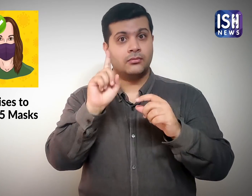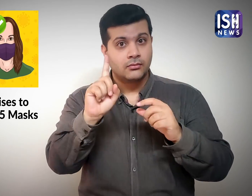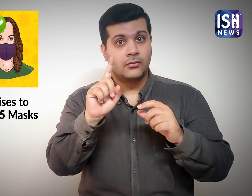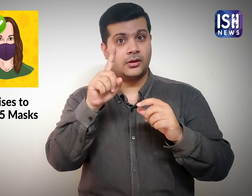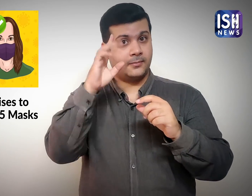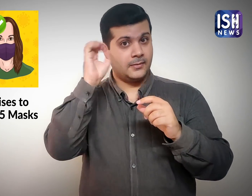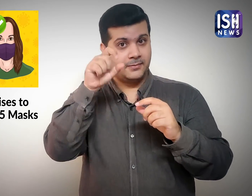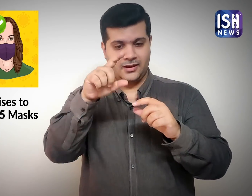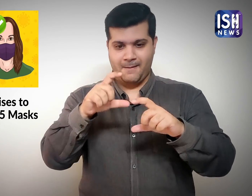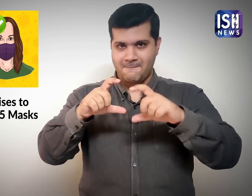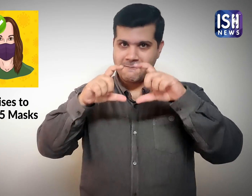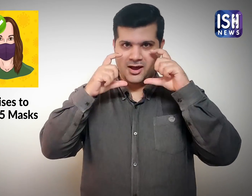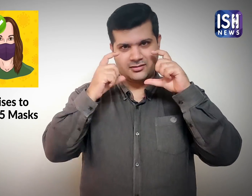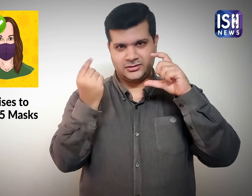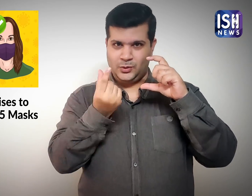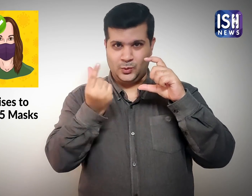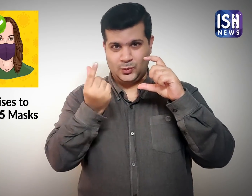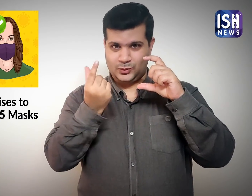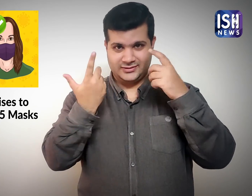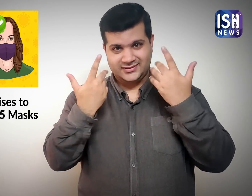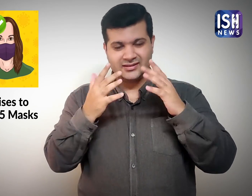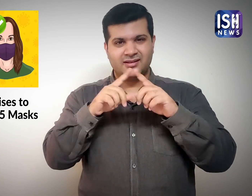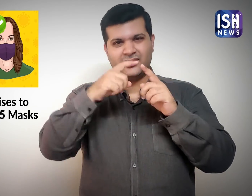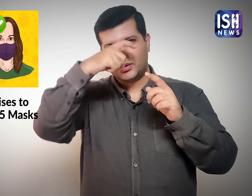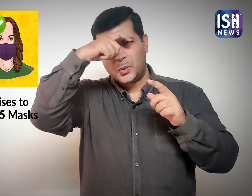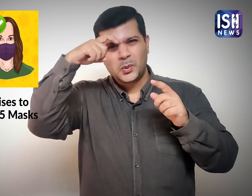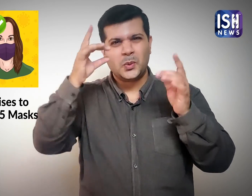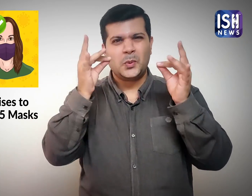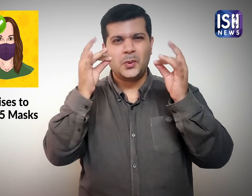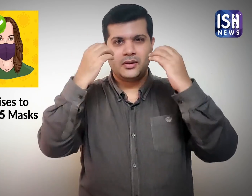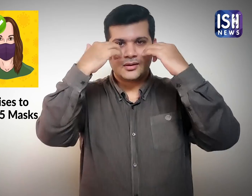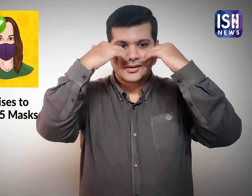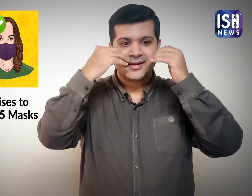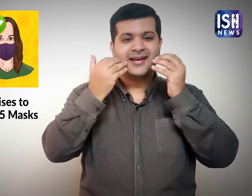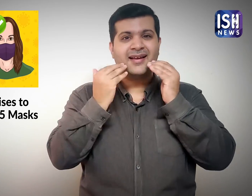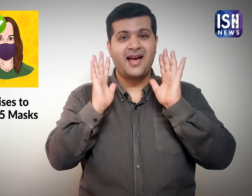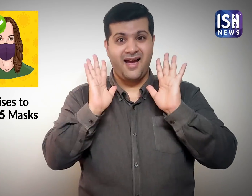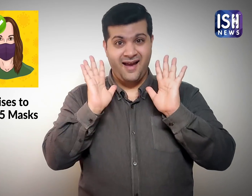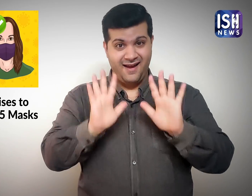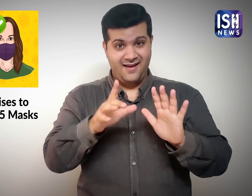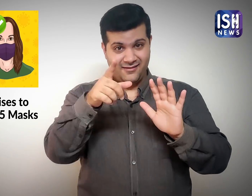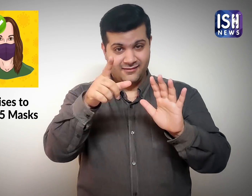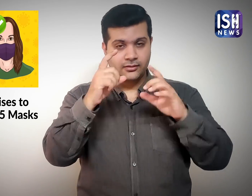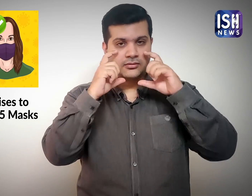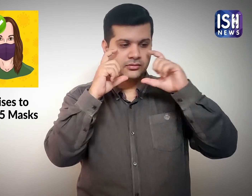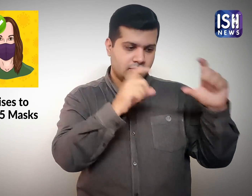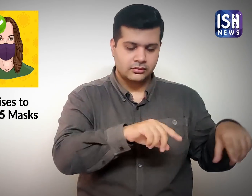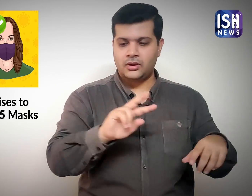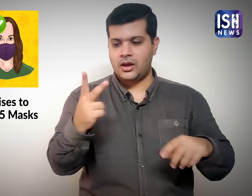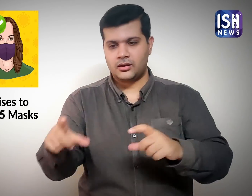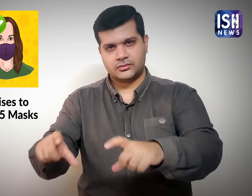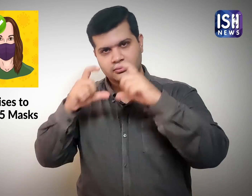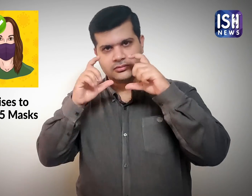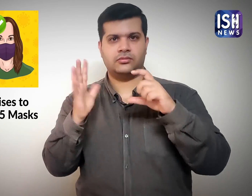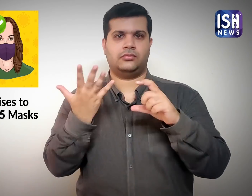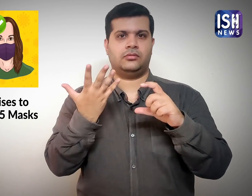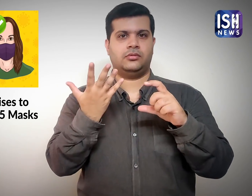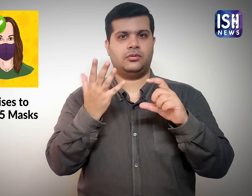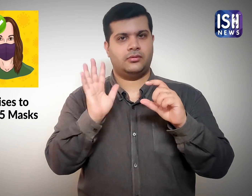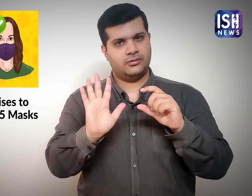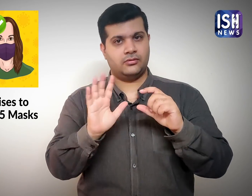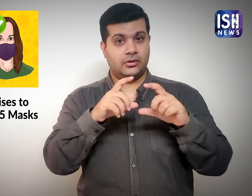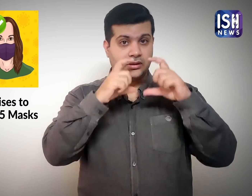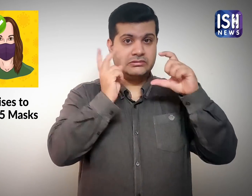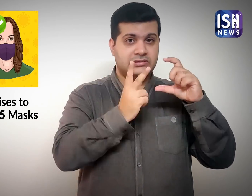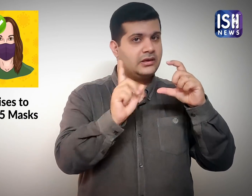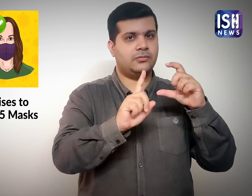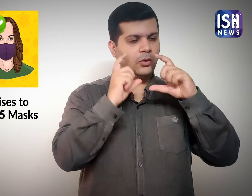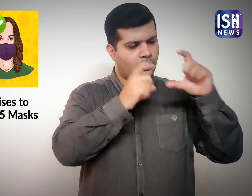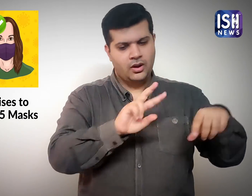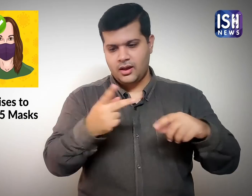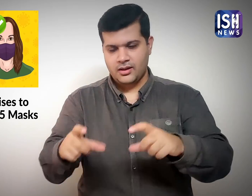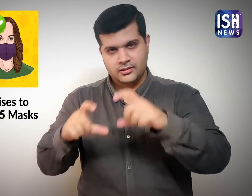When the face cover gets damp or humid, it should be changed and a fresh mask should be used.